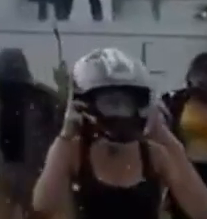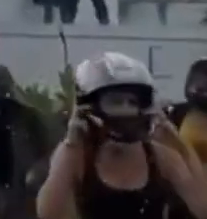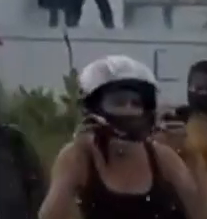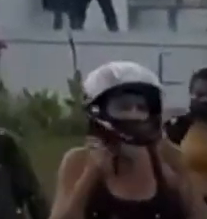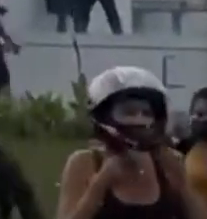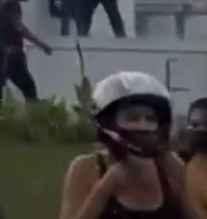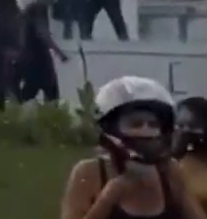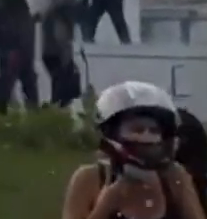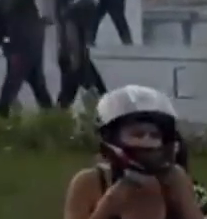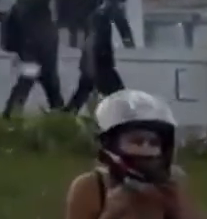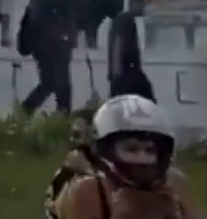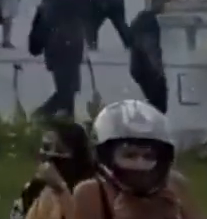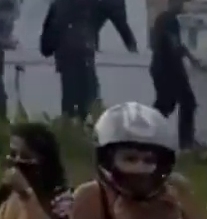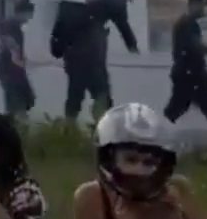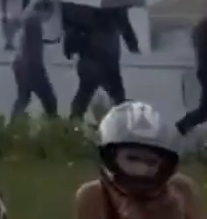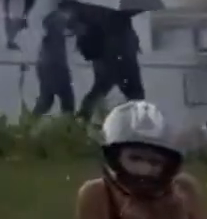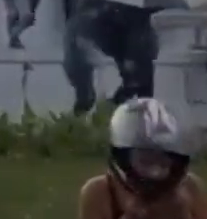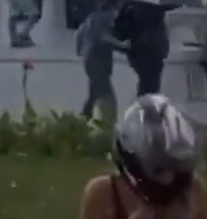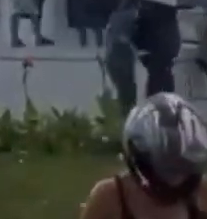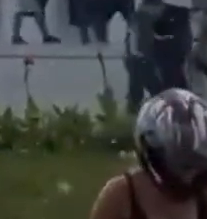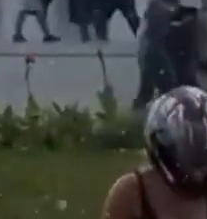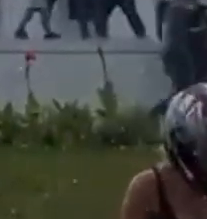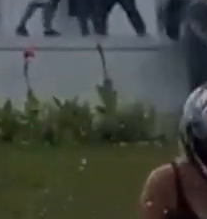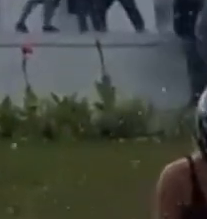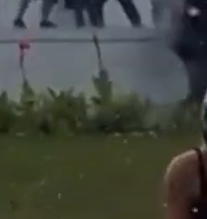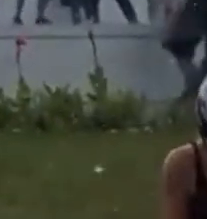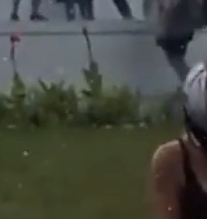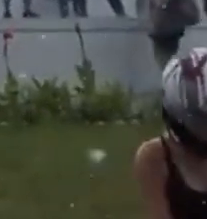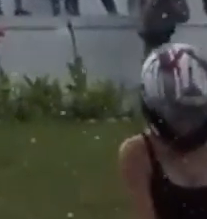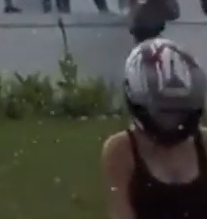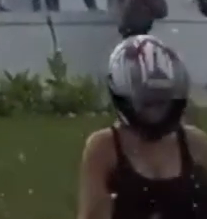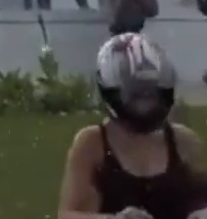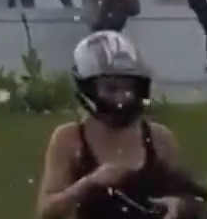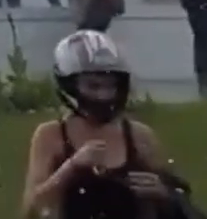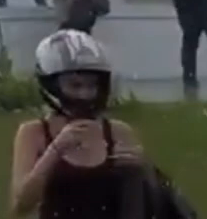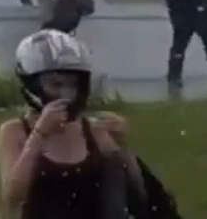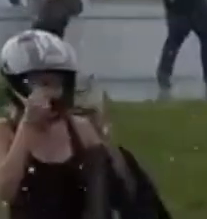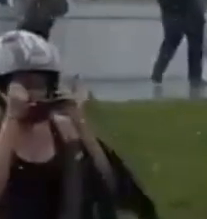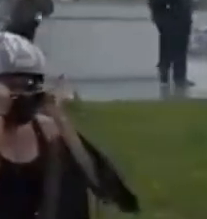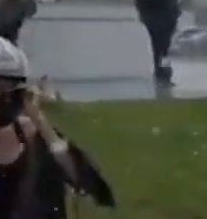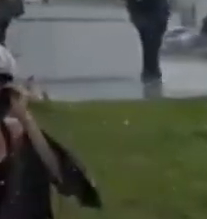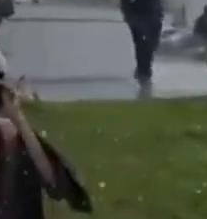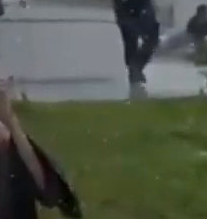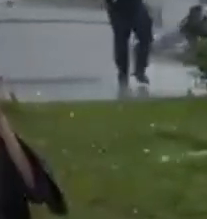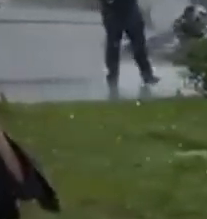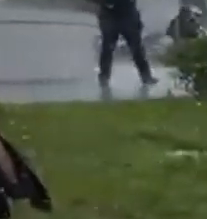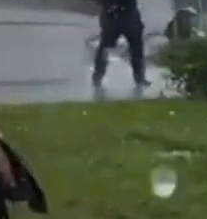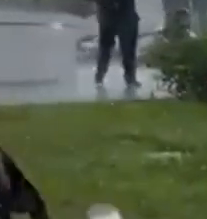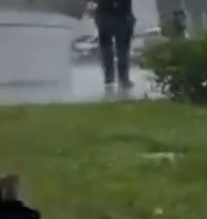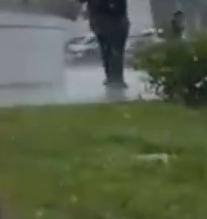repressed people , we hit them, we threw gas at them lacrimógeno, como se hace en otros países porque yo veo los